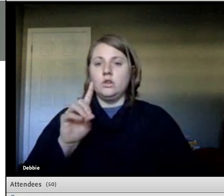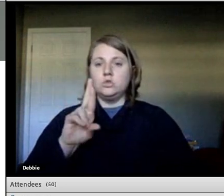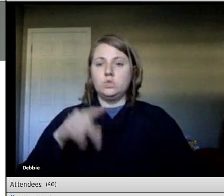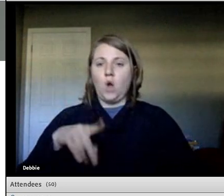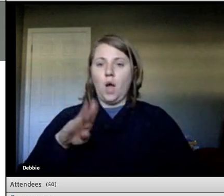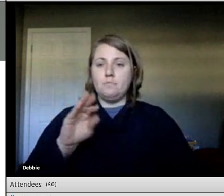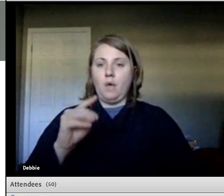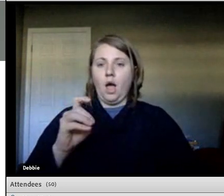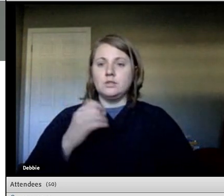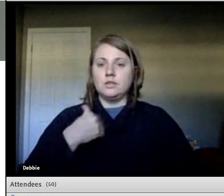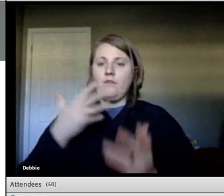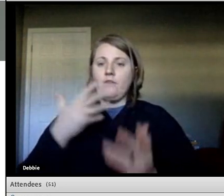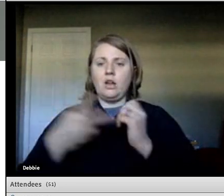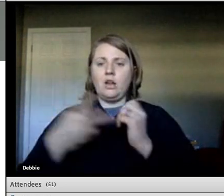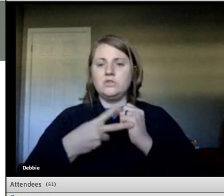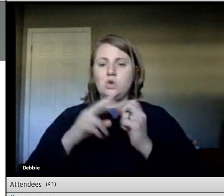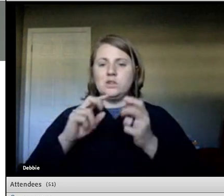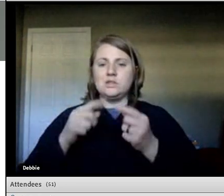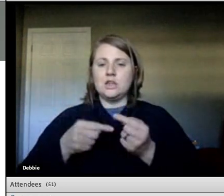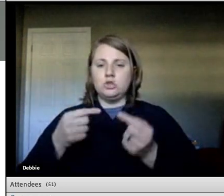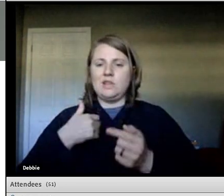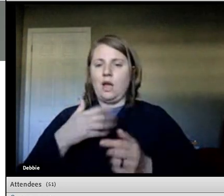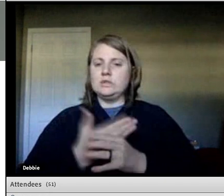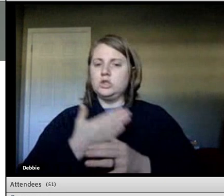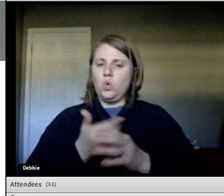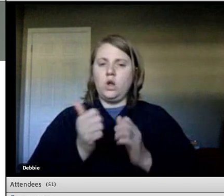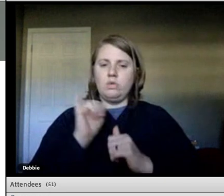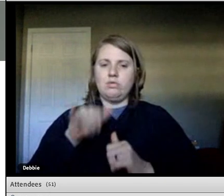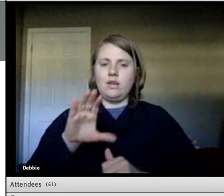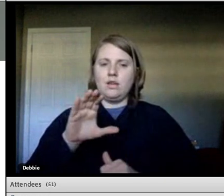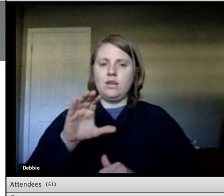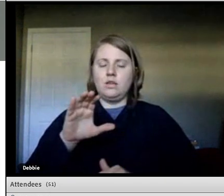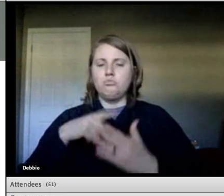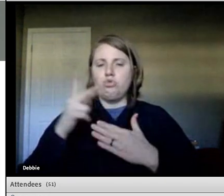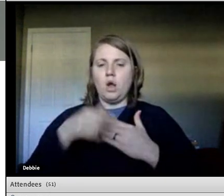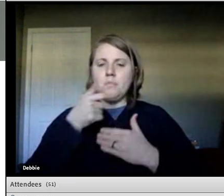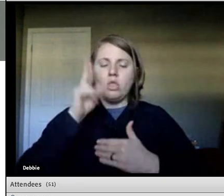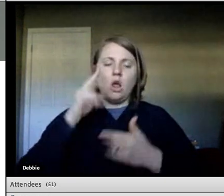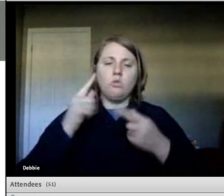because I was trying to share a document on a website, and it was a really --